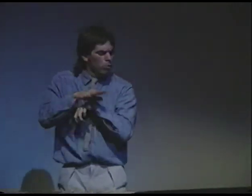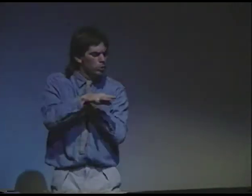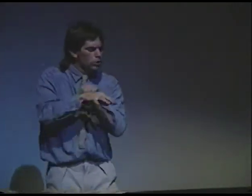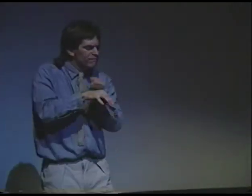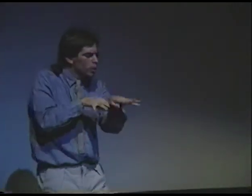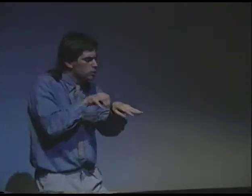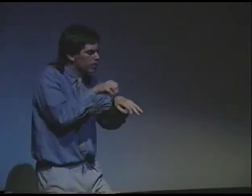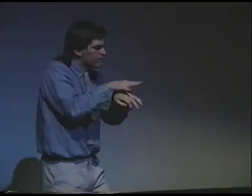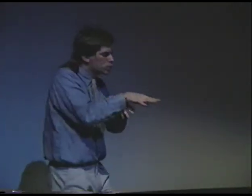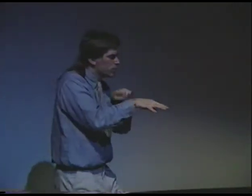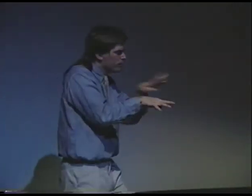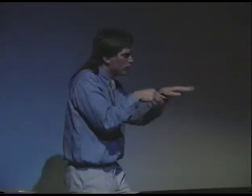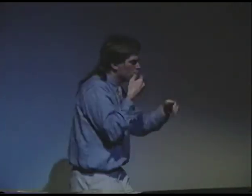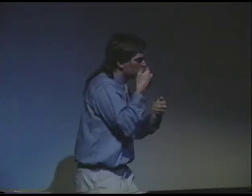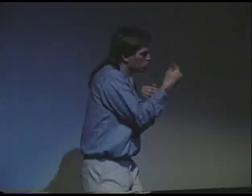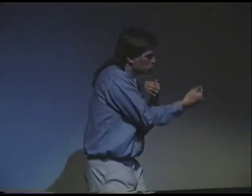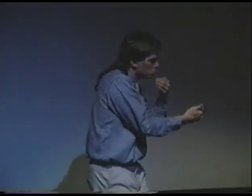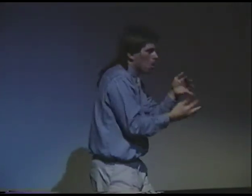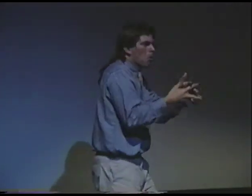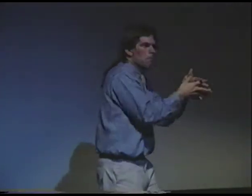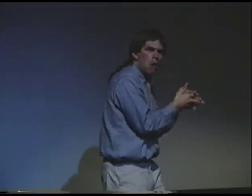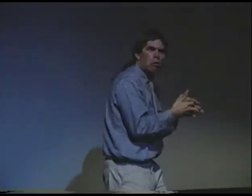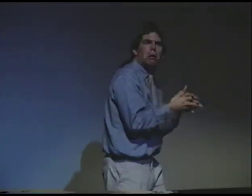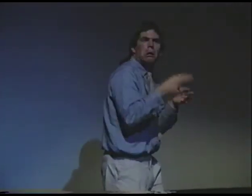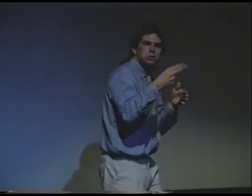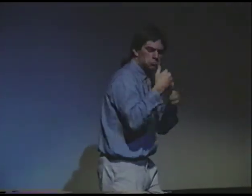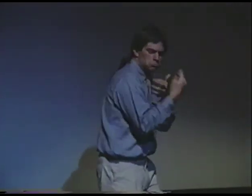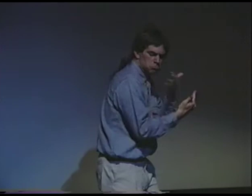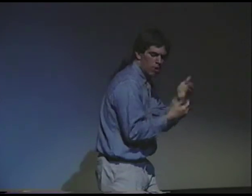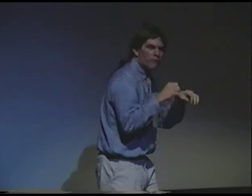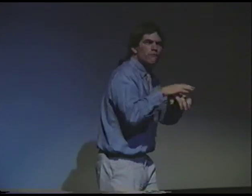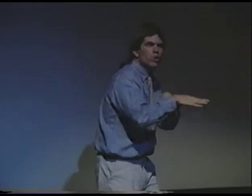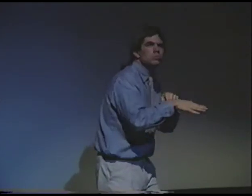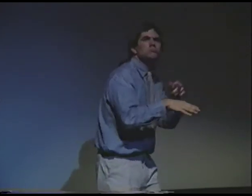People really loved his work and his influence through American poetry.